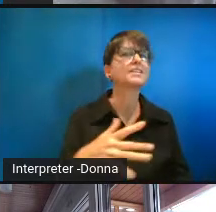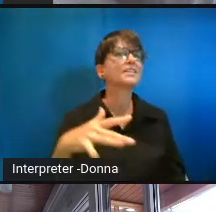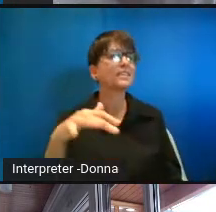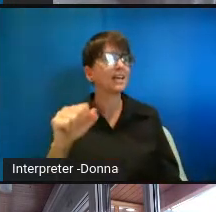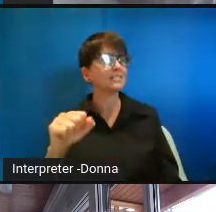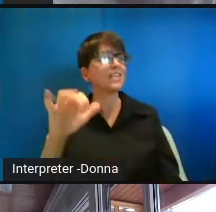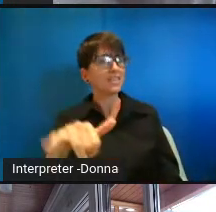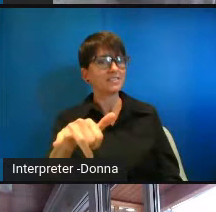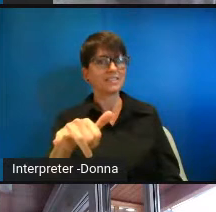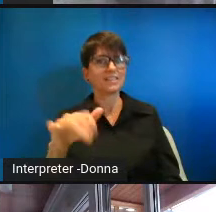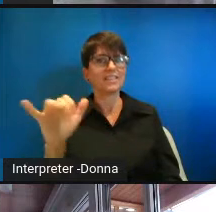Yes.